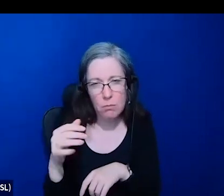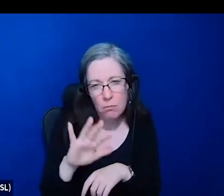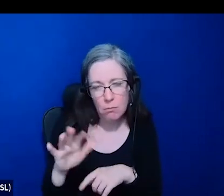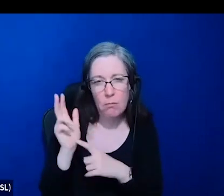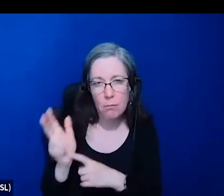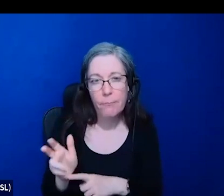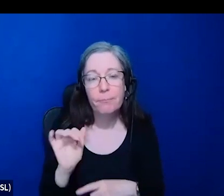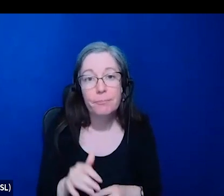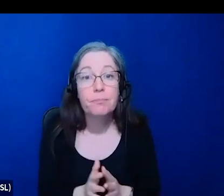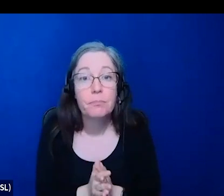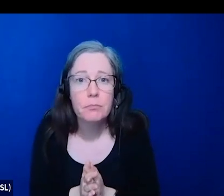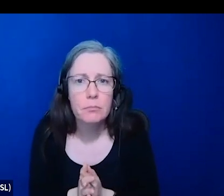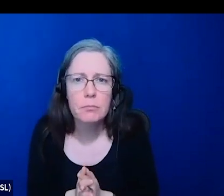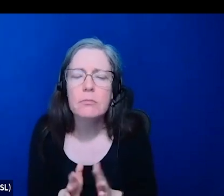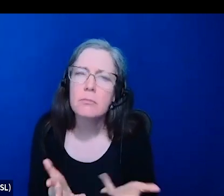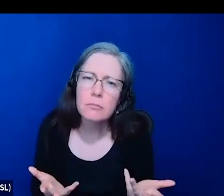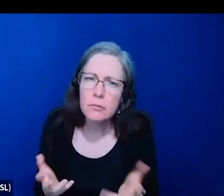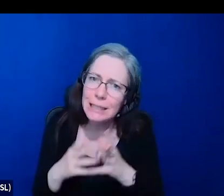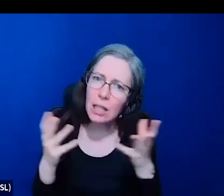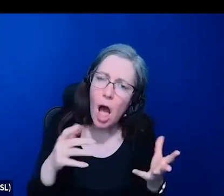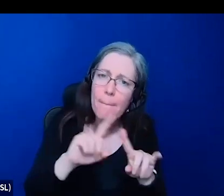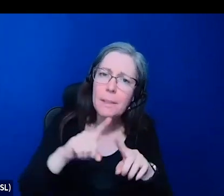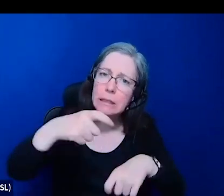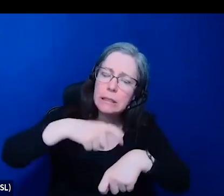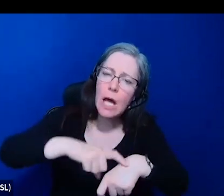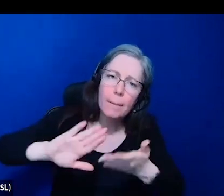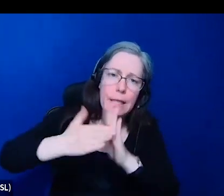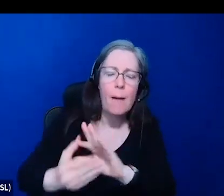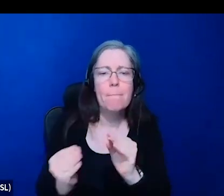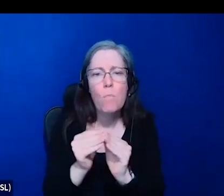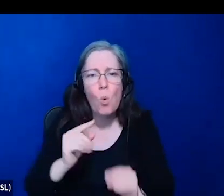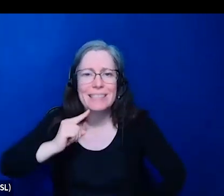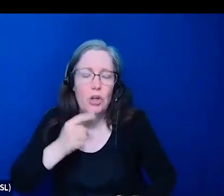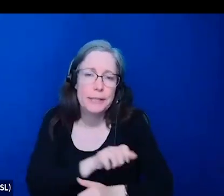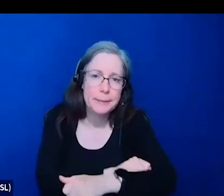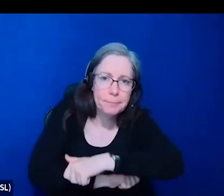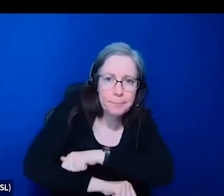but it really is time for us to get serious and systematic. We need to know two things